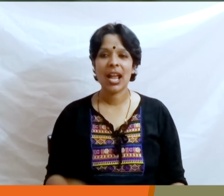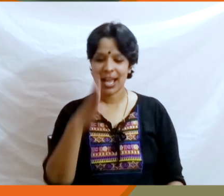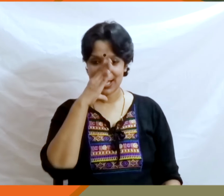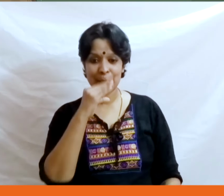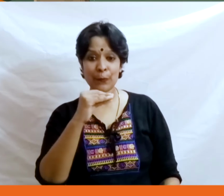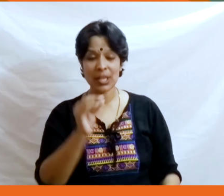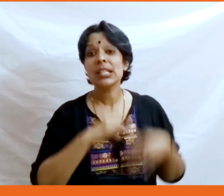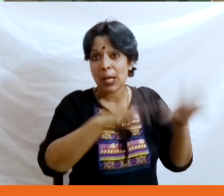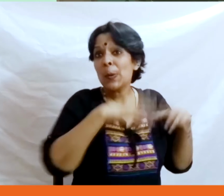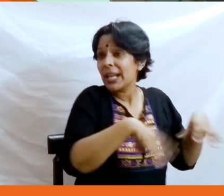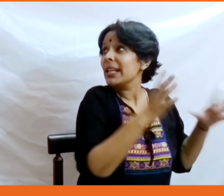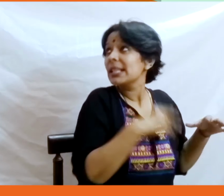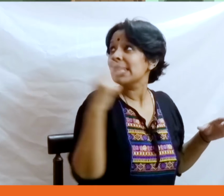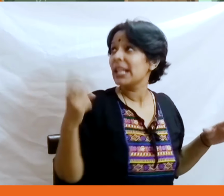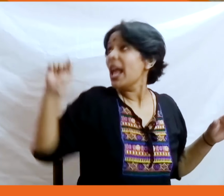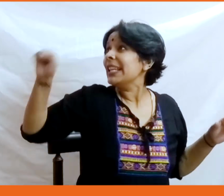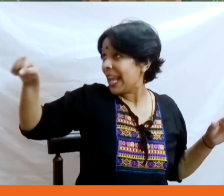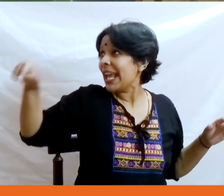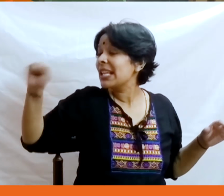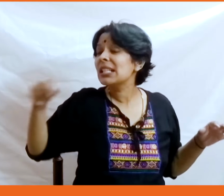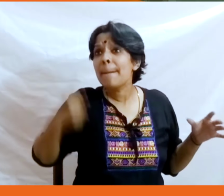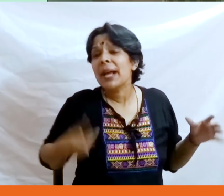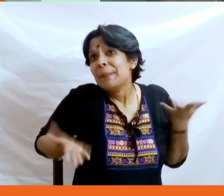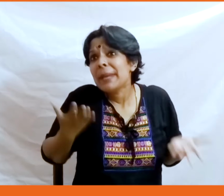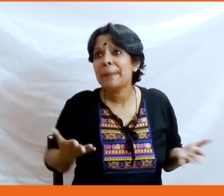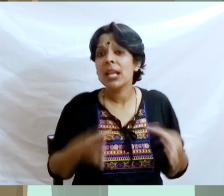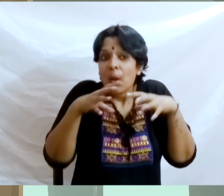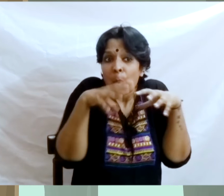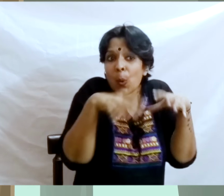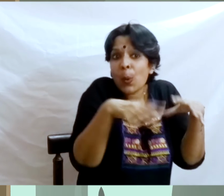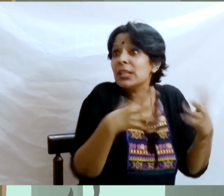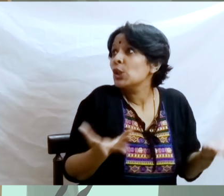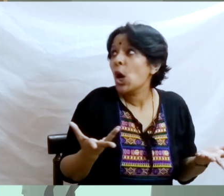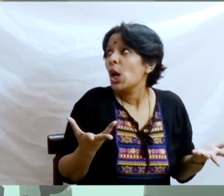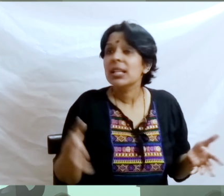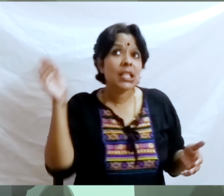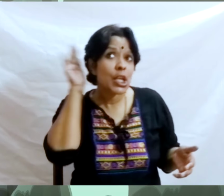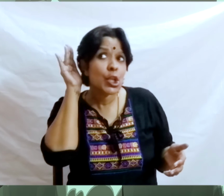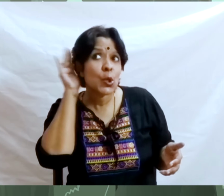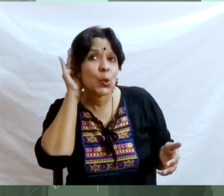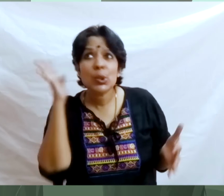“But they might not have heard the news! Besides I had a very important errand that I had almost forgotten about”